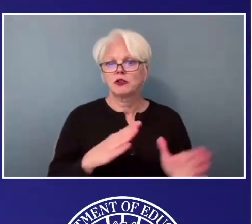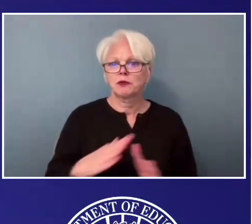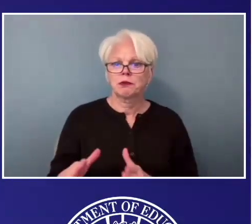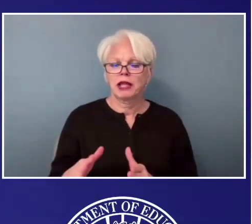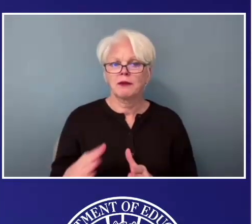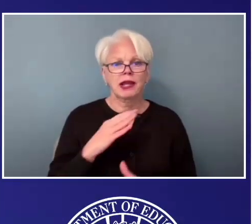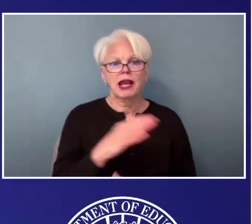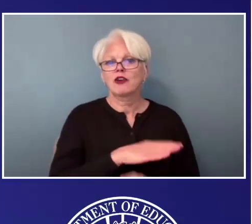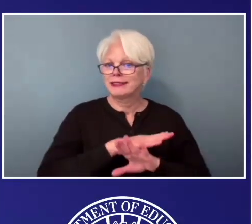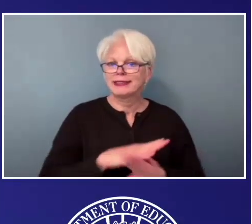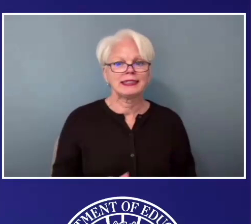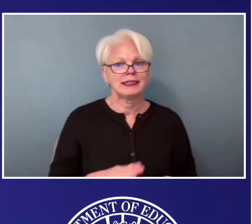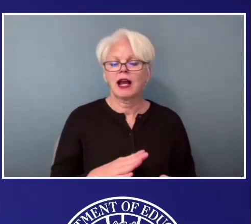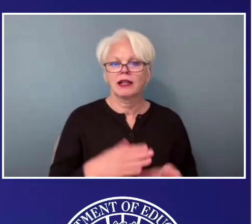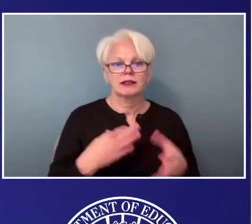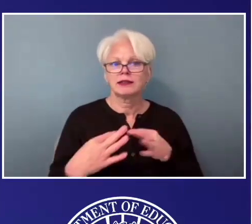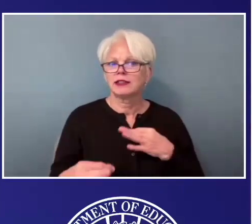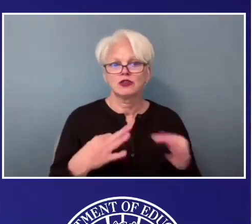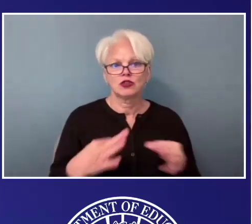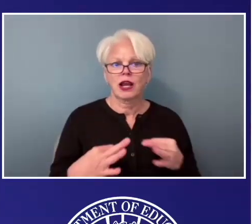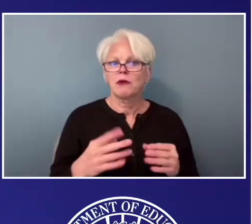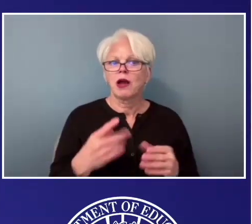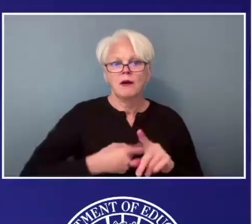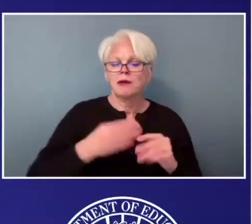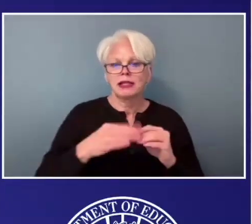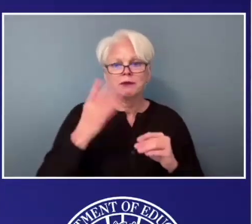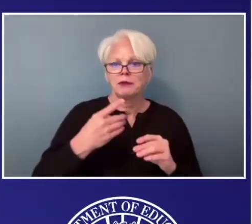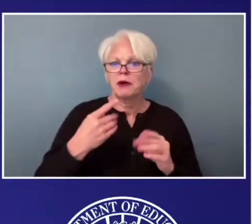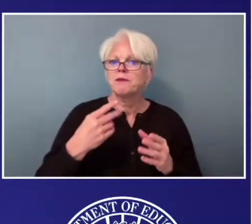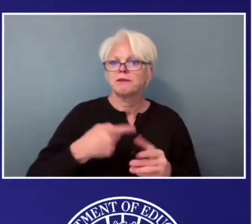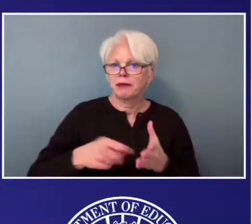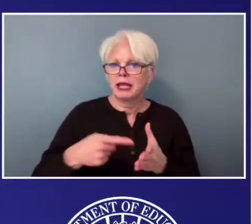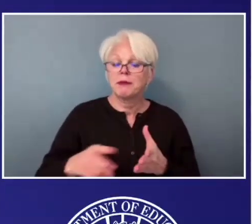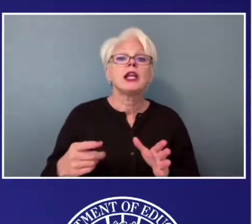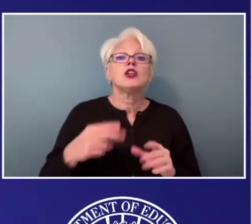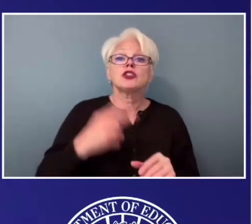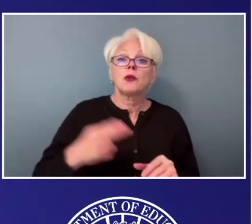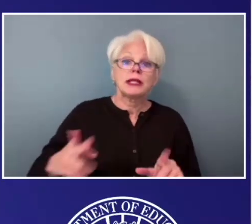one way or another a monthly minimum payment. And historically, how this has worked is that in that case,